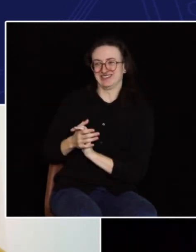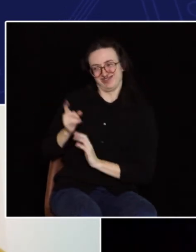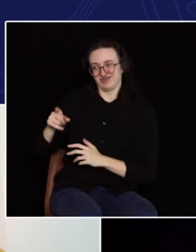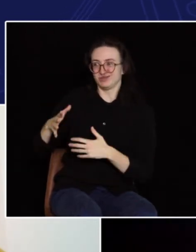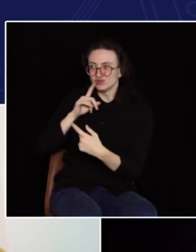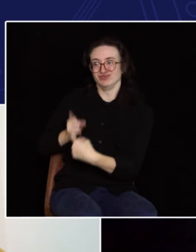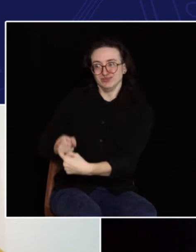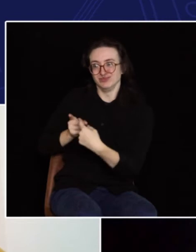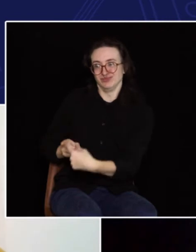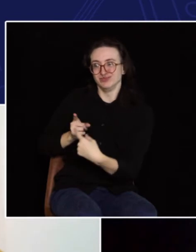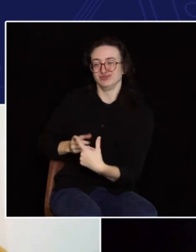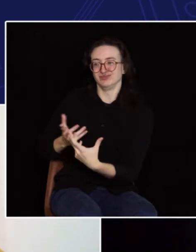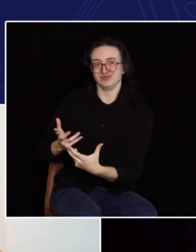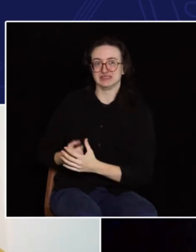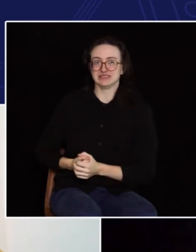it can be quite difficult.